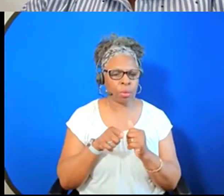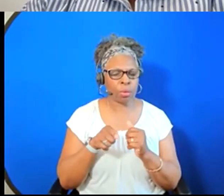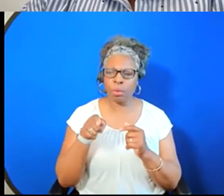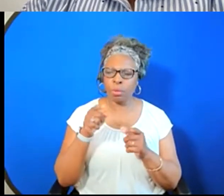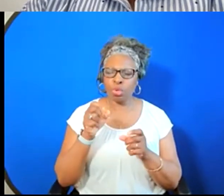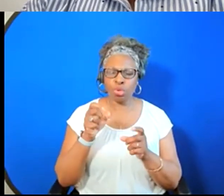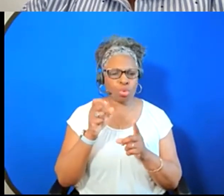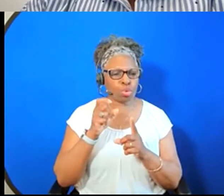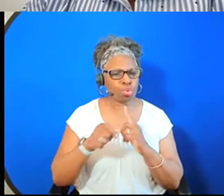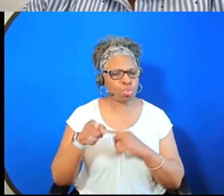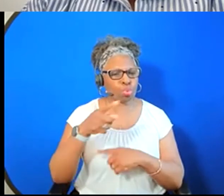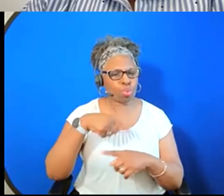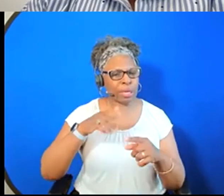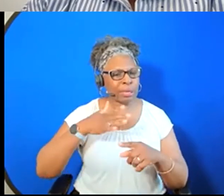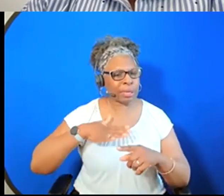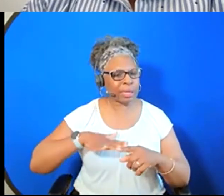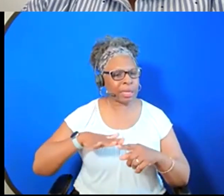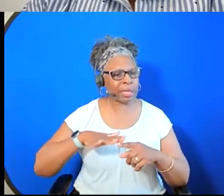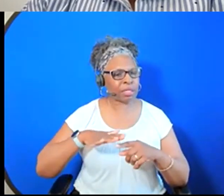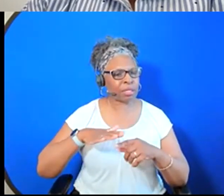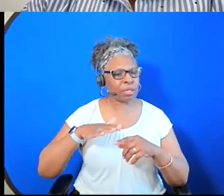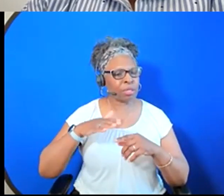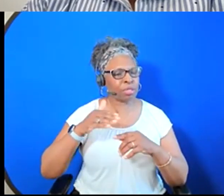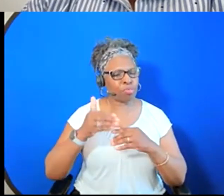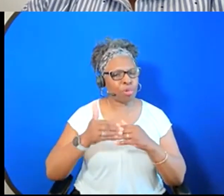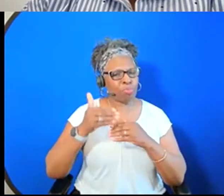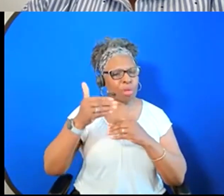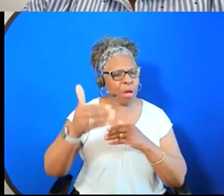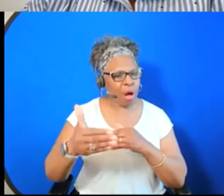the narrowly defined constraint of the visual art infrastructure